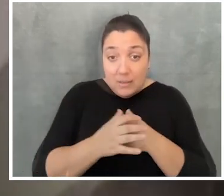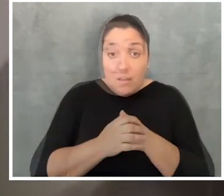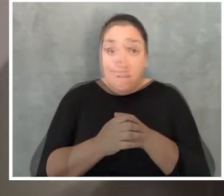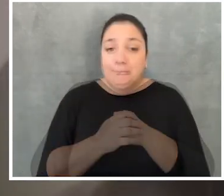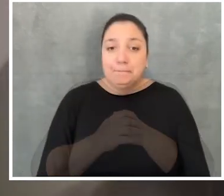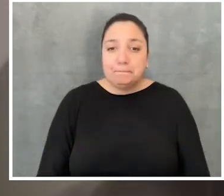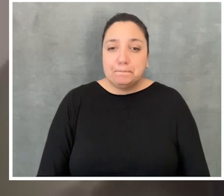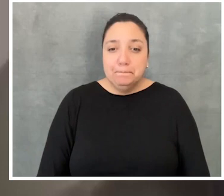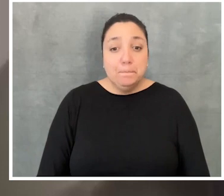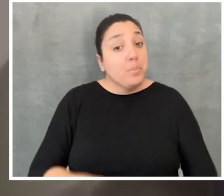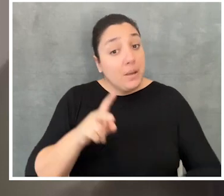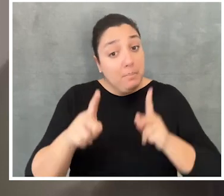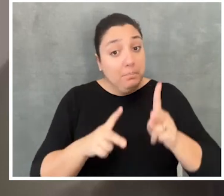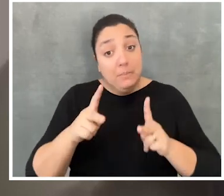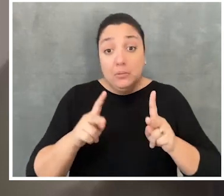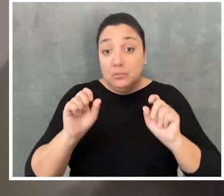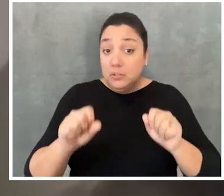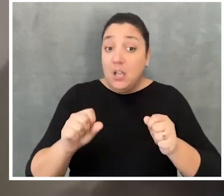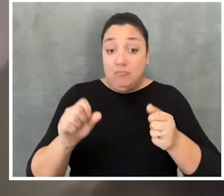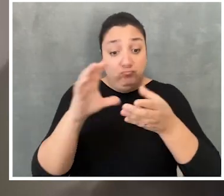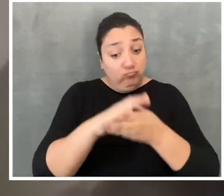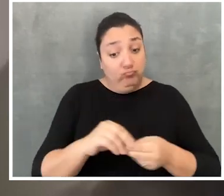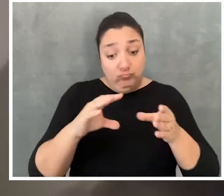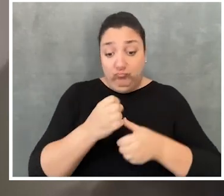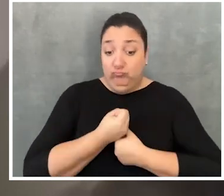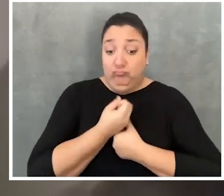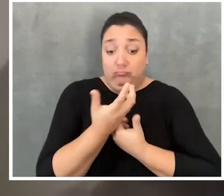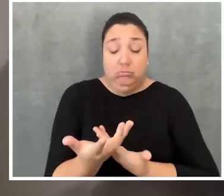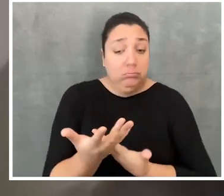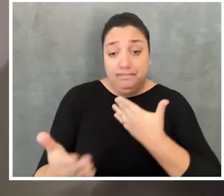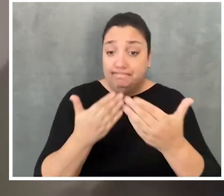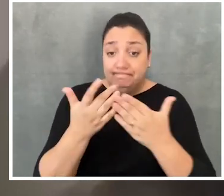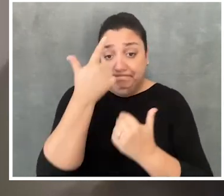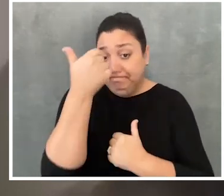And people can share their story in whatever way they see fit,